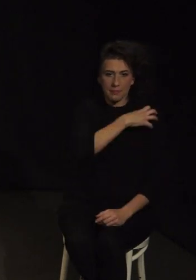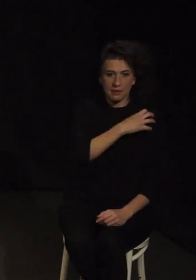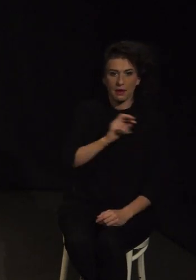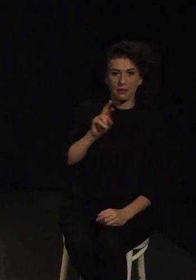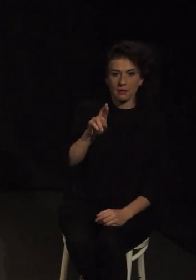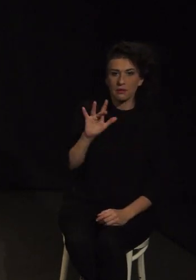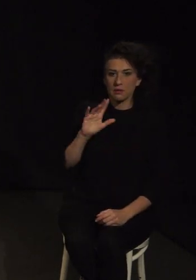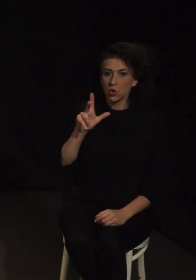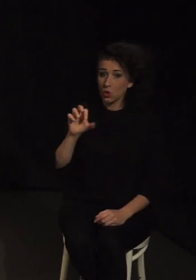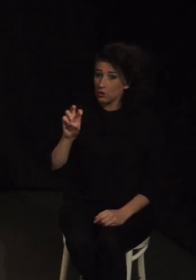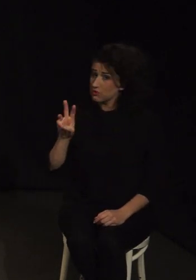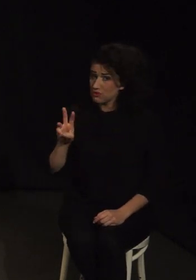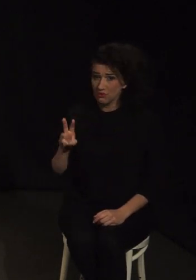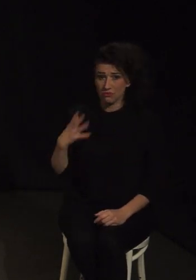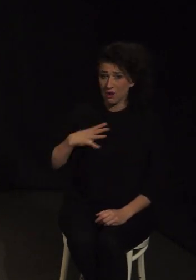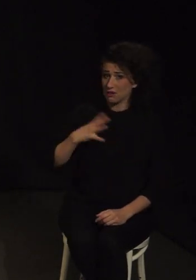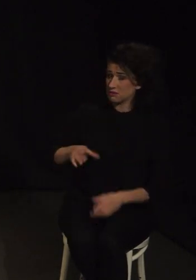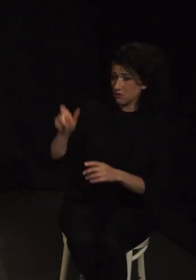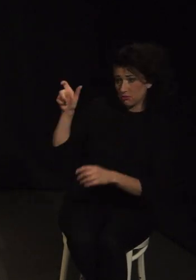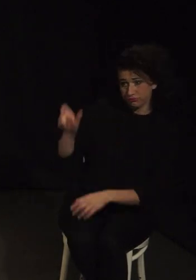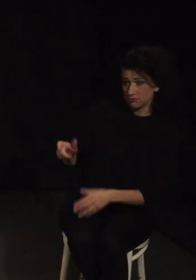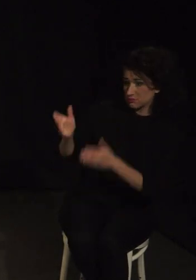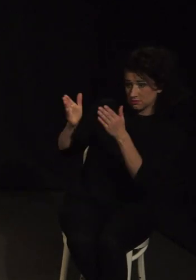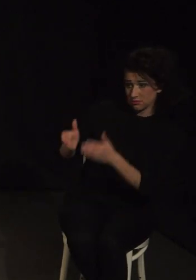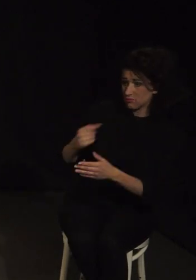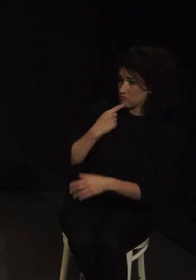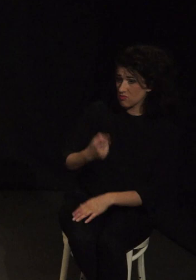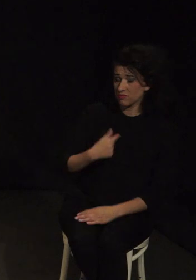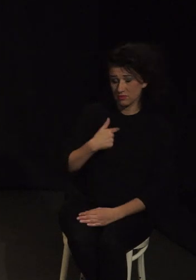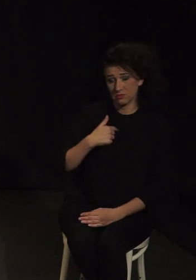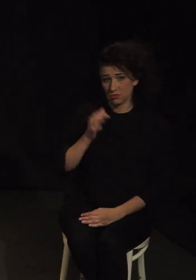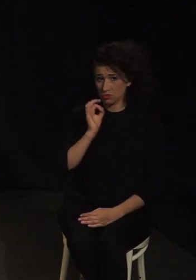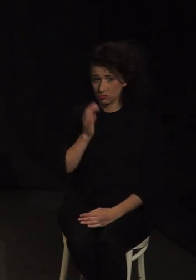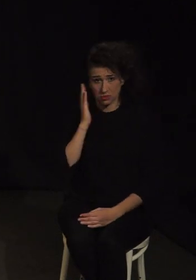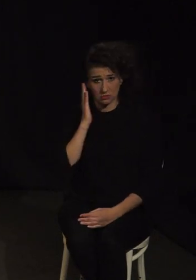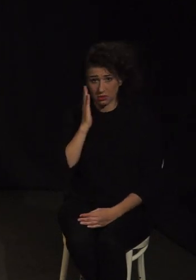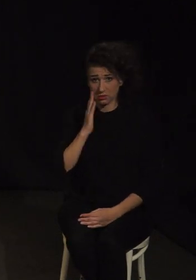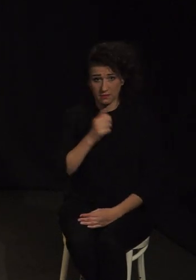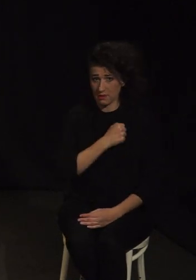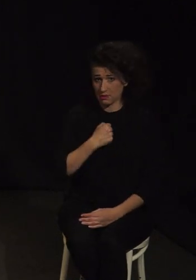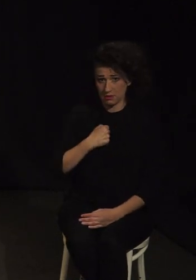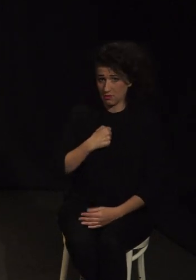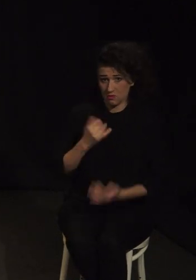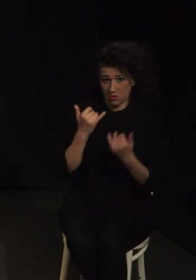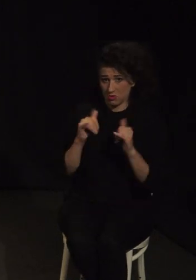It's good that I live in Warsaw, otherwise we would do lectures here.